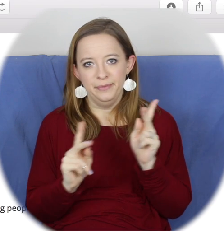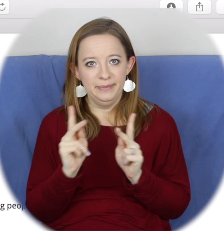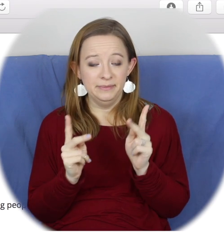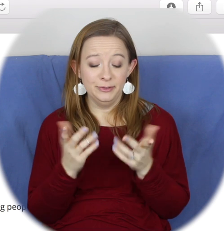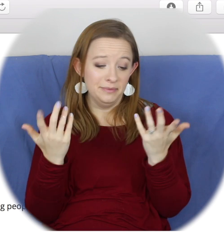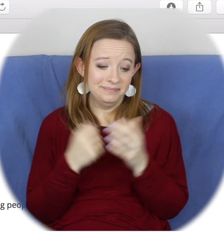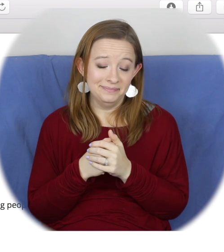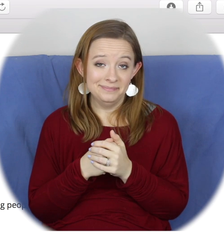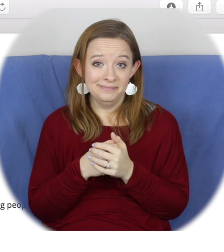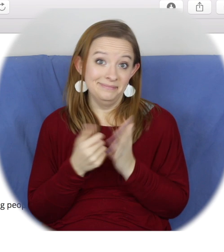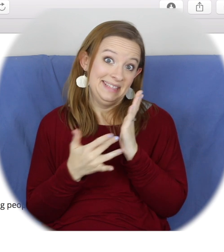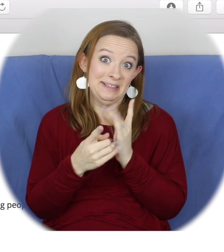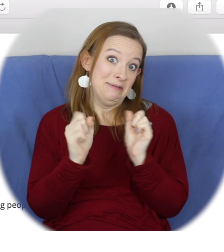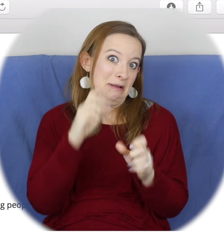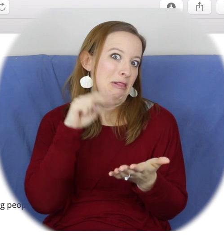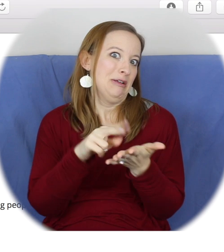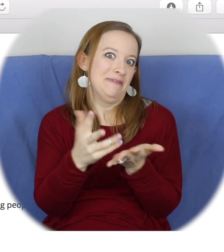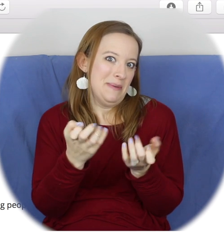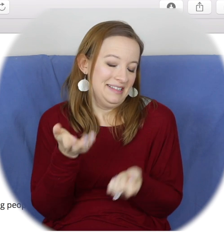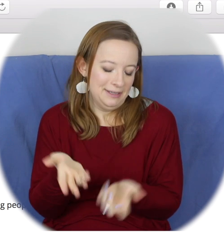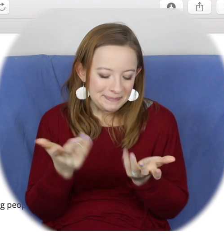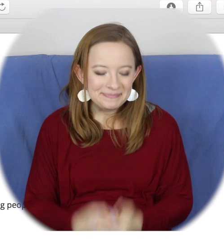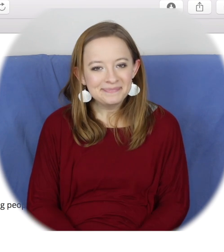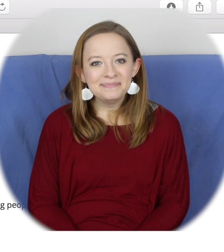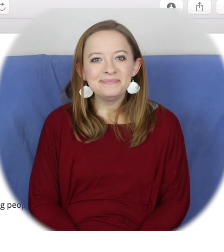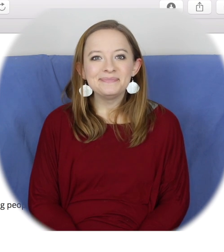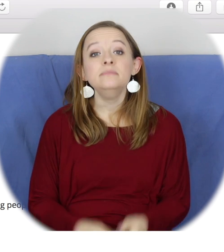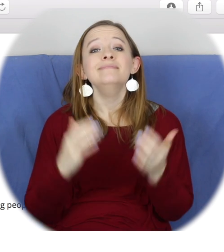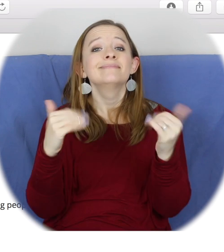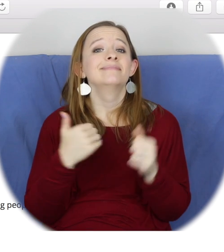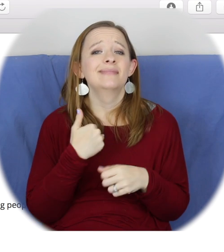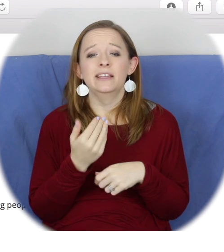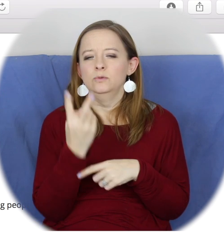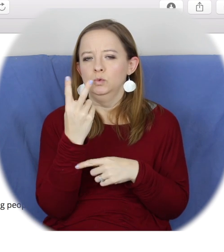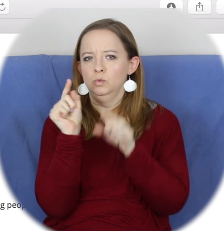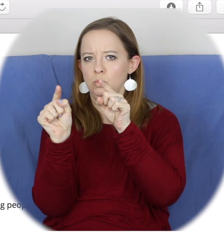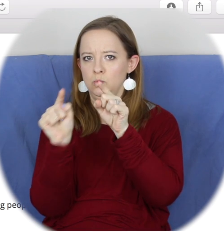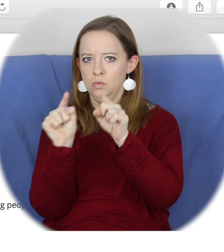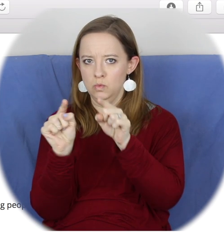So technically you can look at it if you want, it's on there. Then I have two different things here.